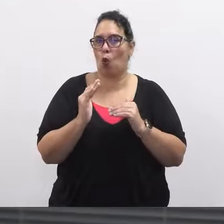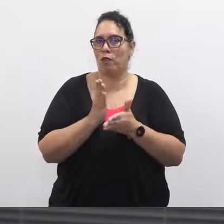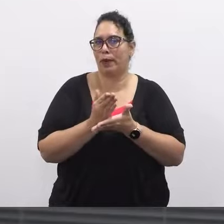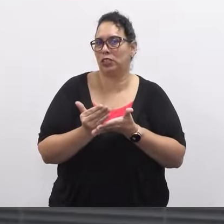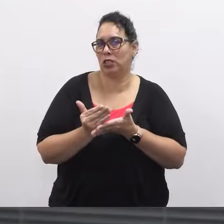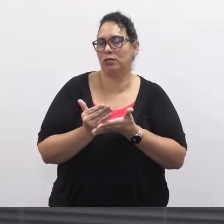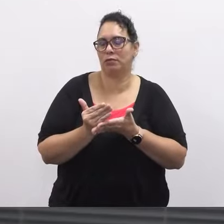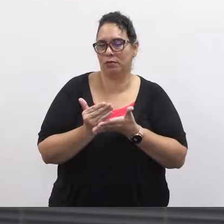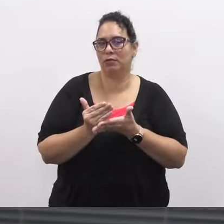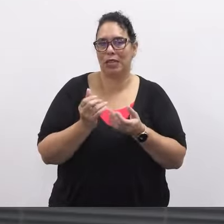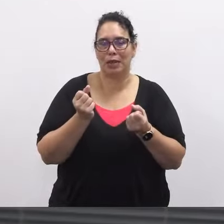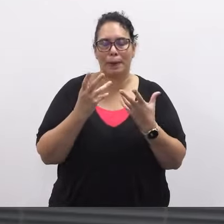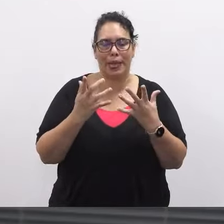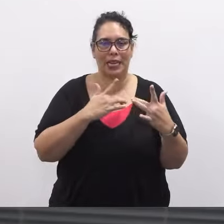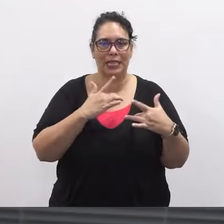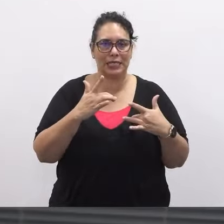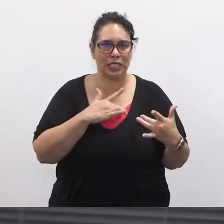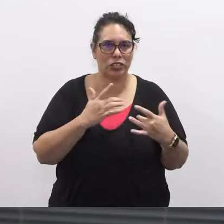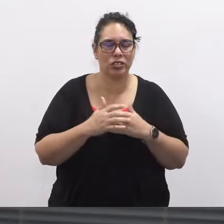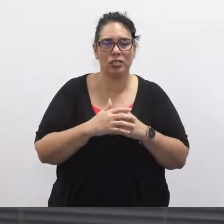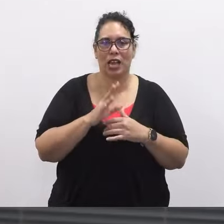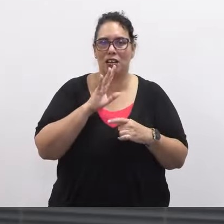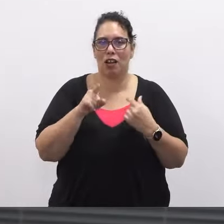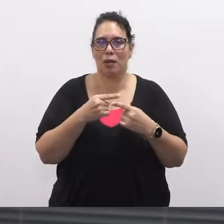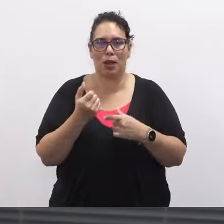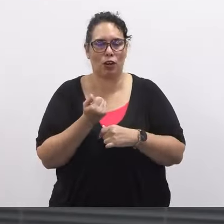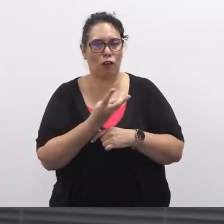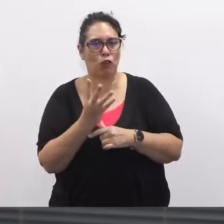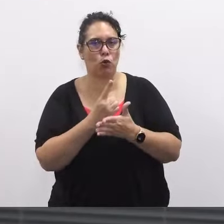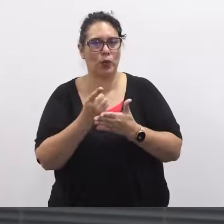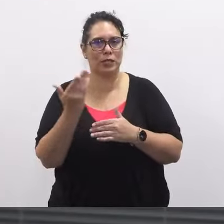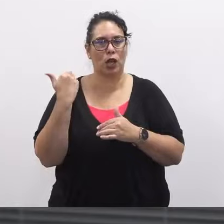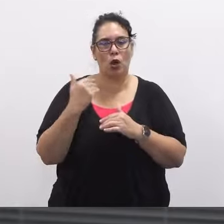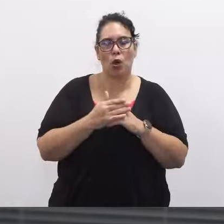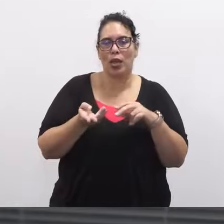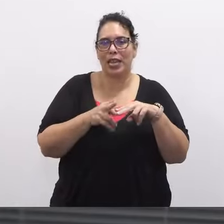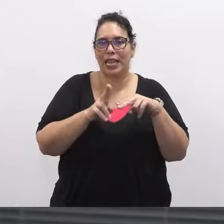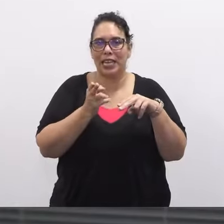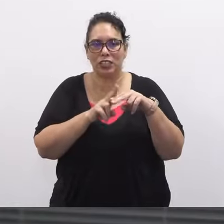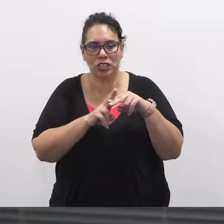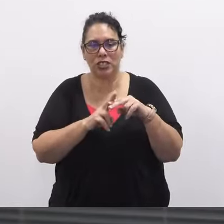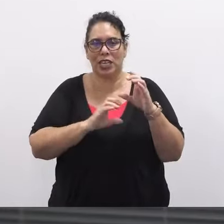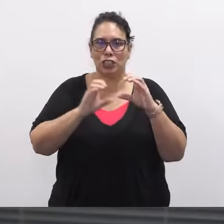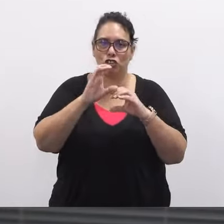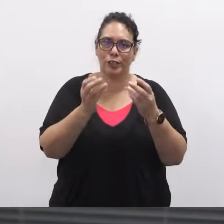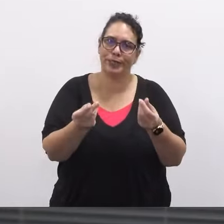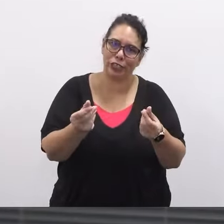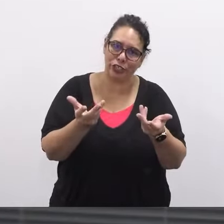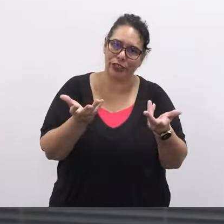There are a number of considerations I covered a few weeks ago, such as increases to construction materials,